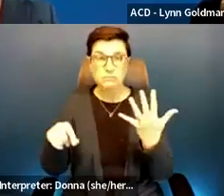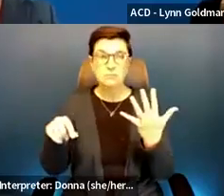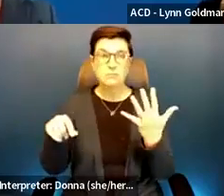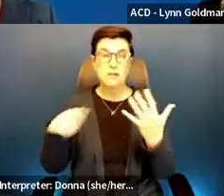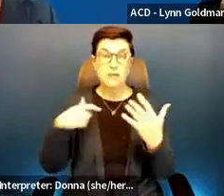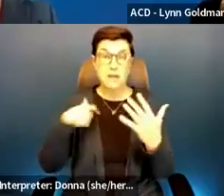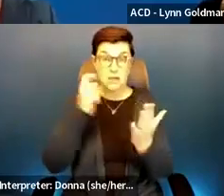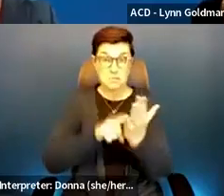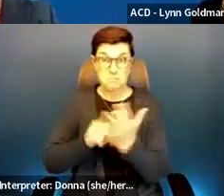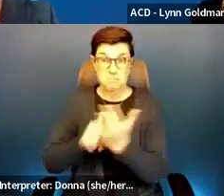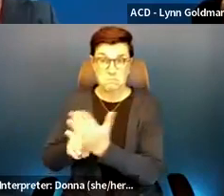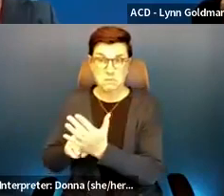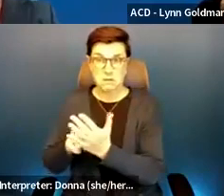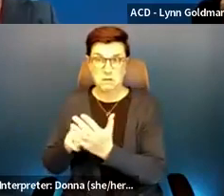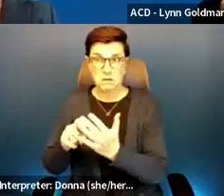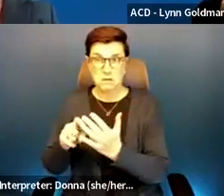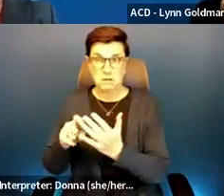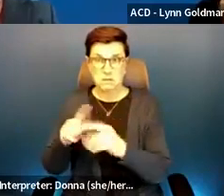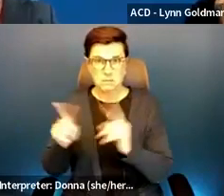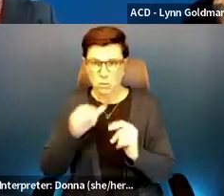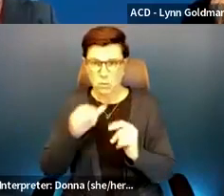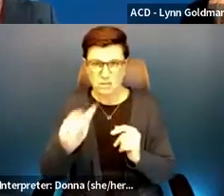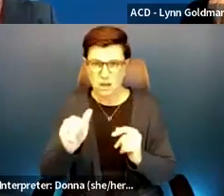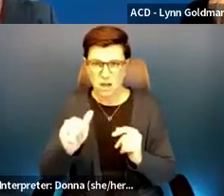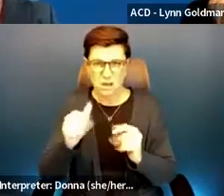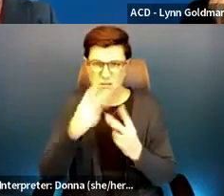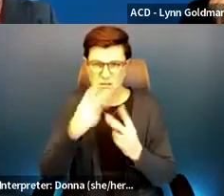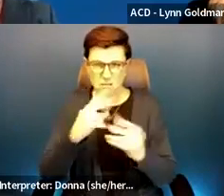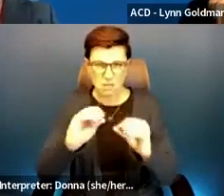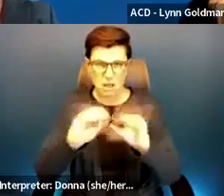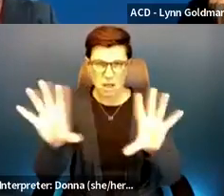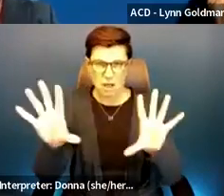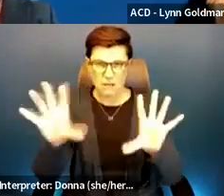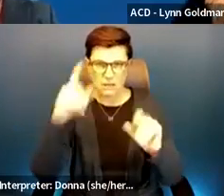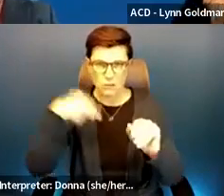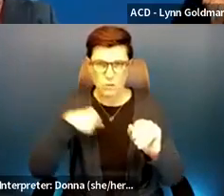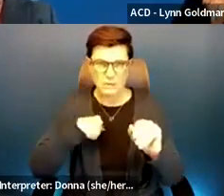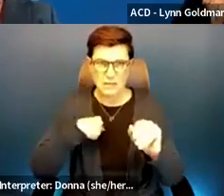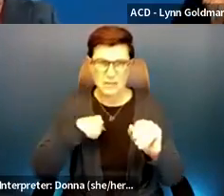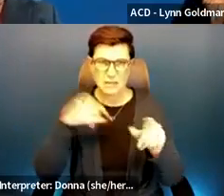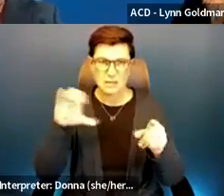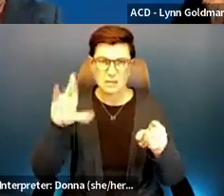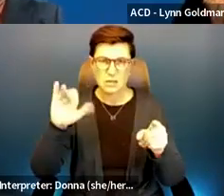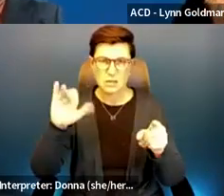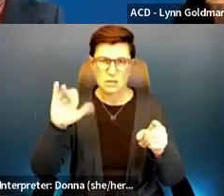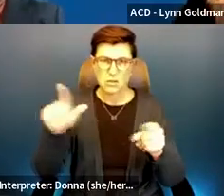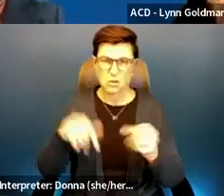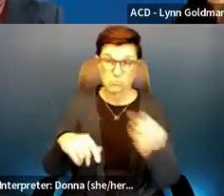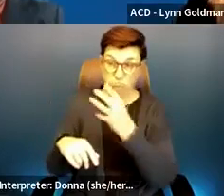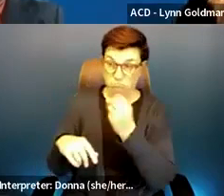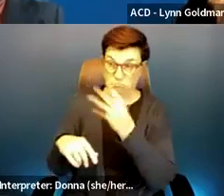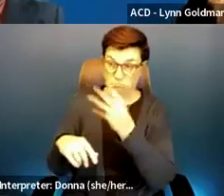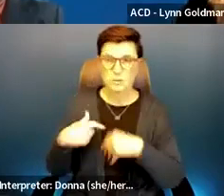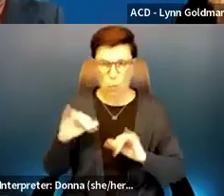I do think that people do not recognize ways in which our hands are tied to deliver on things that they expect from us.